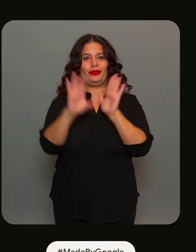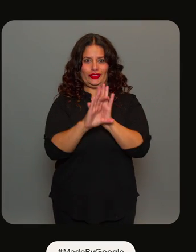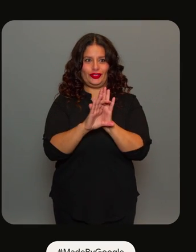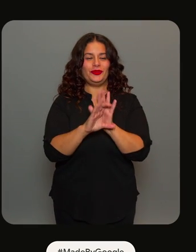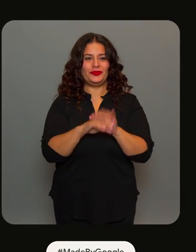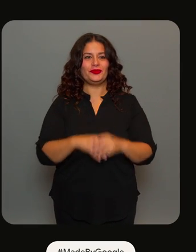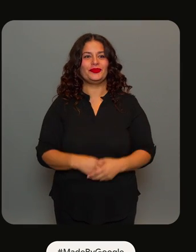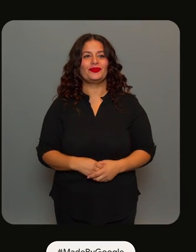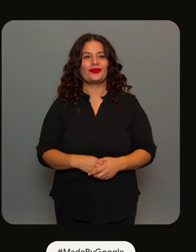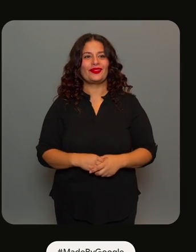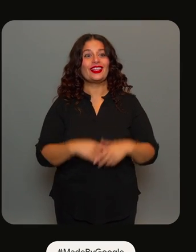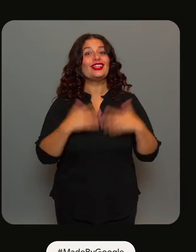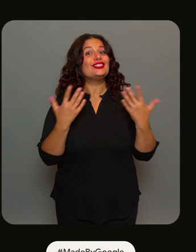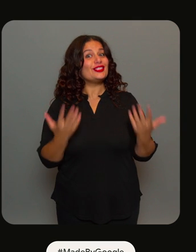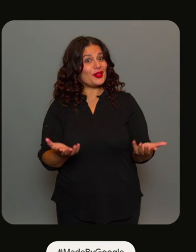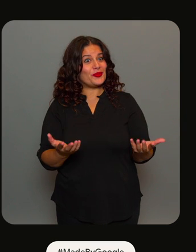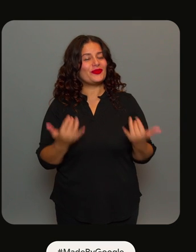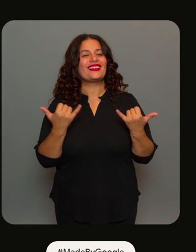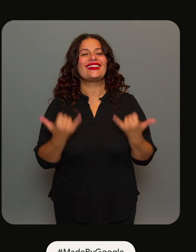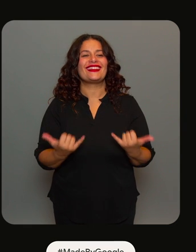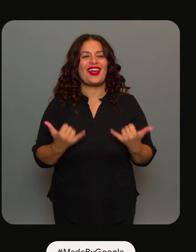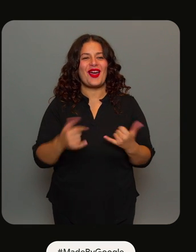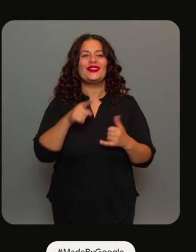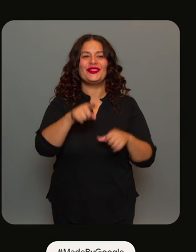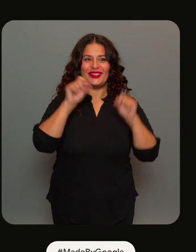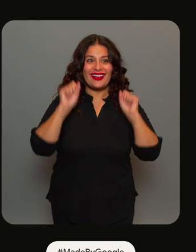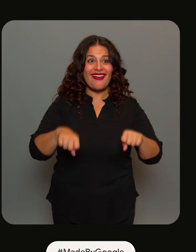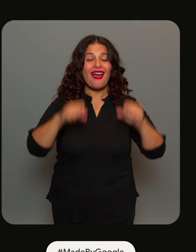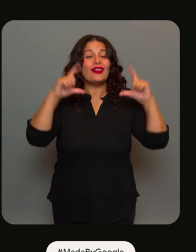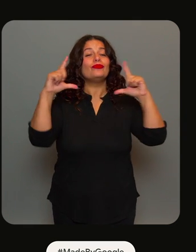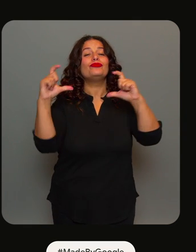So now you'll be able to take amazing, detailed photos all the